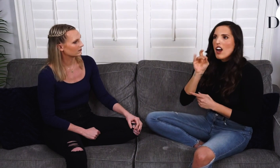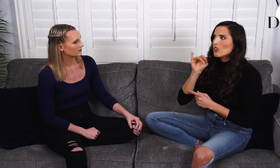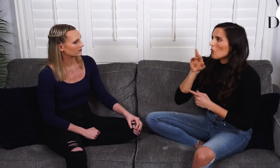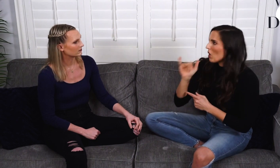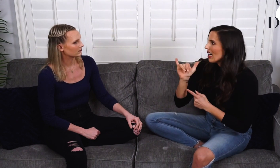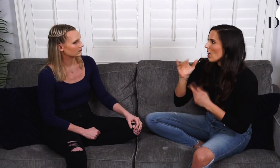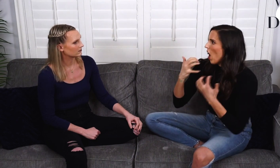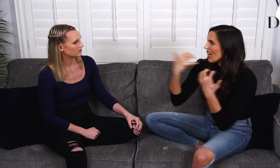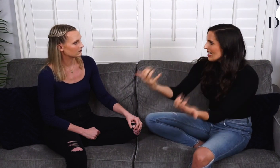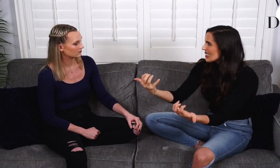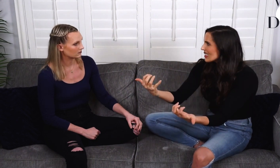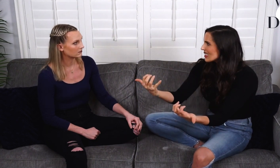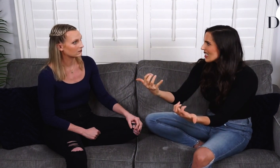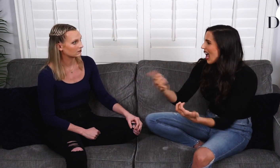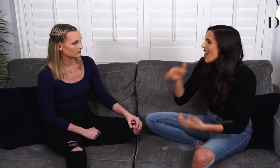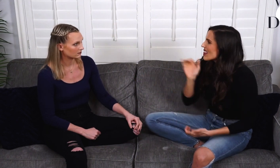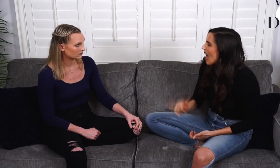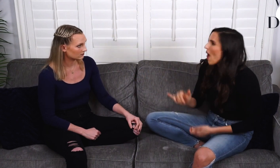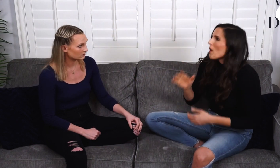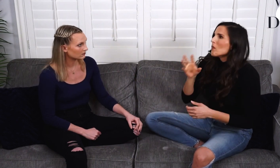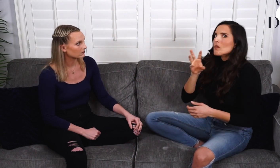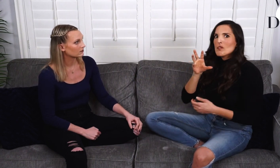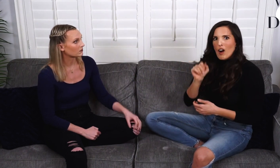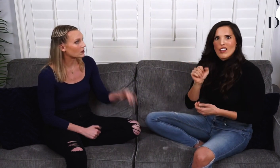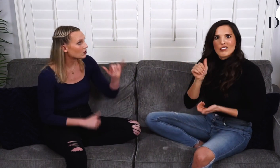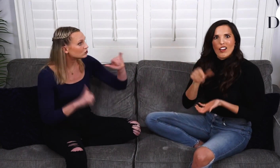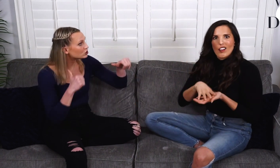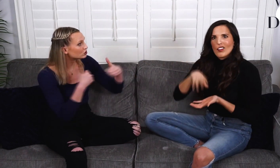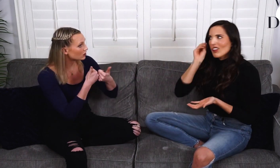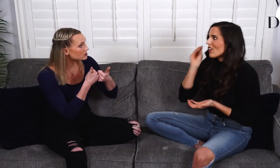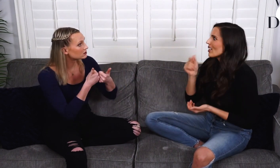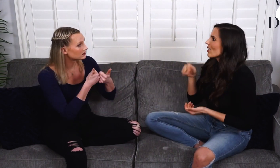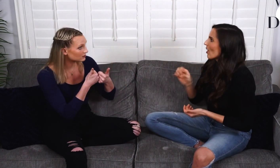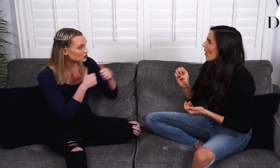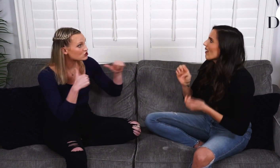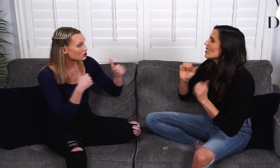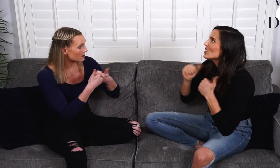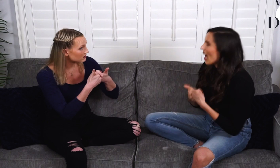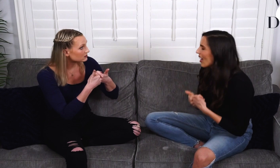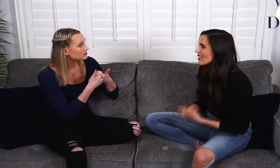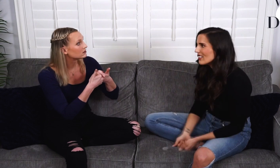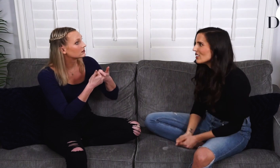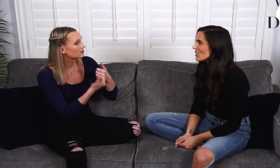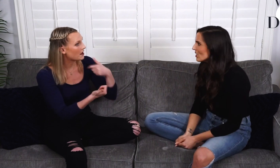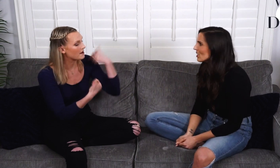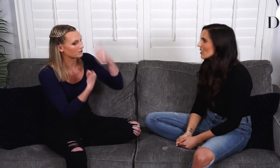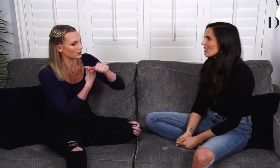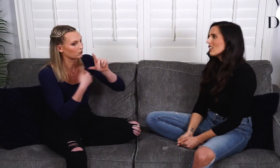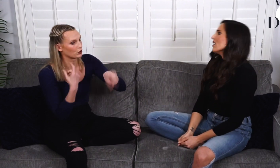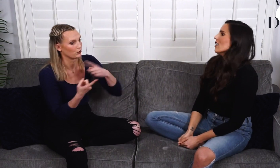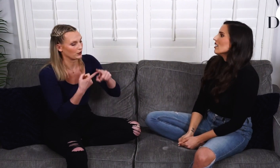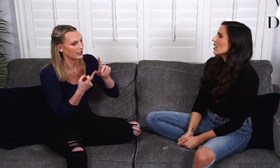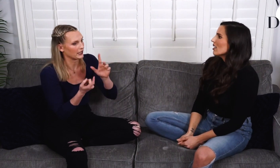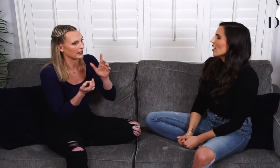auditory audience and that was a learning curve. - It was challenge. Yeah a challenge. - It was so challenging.